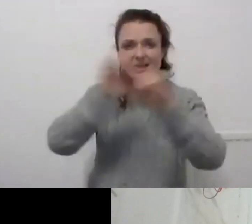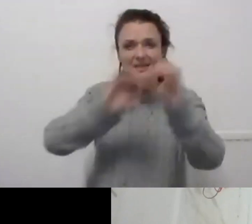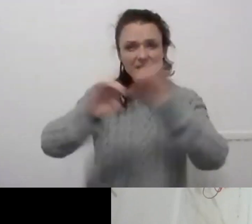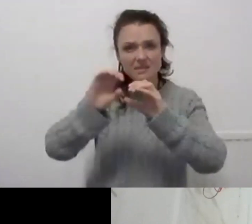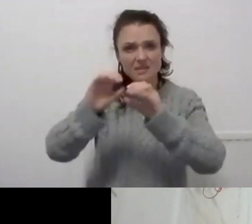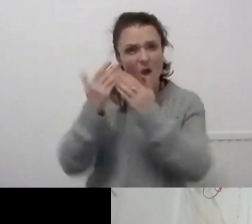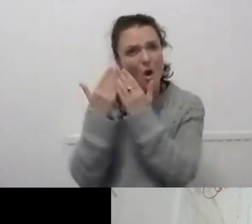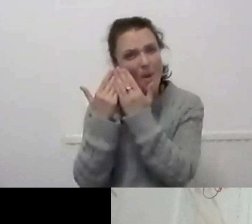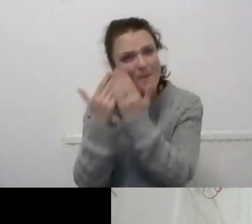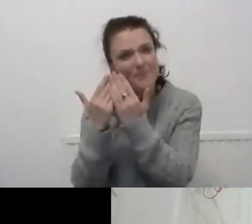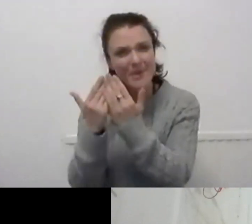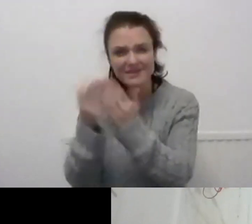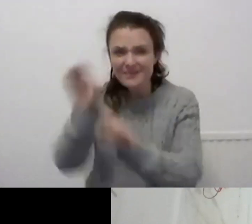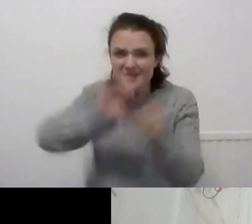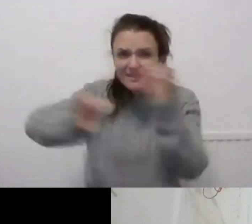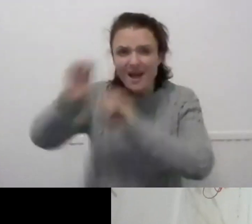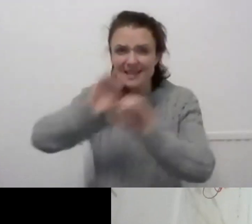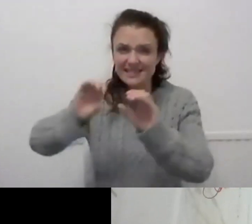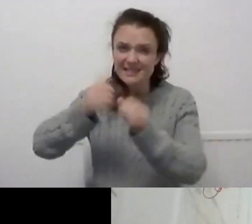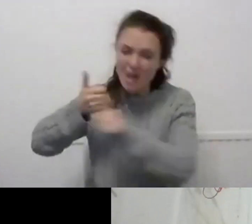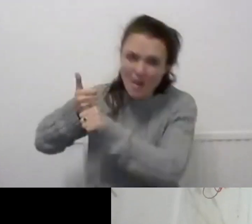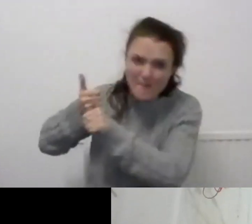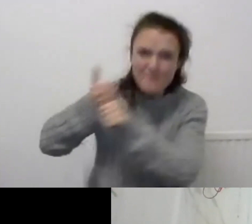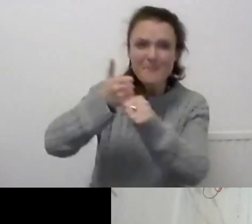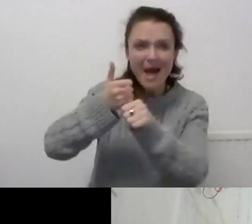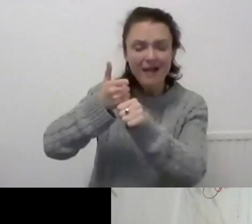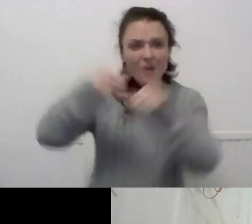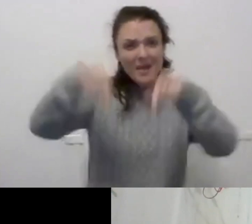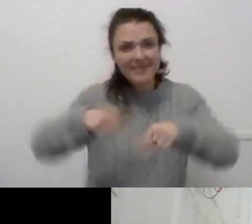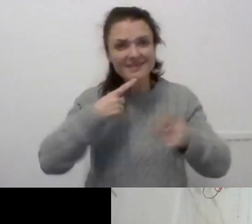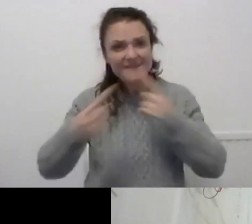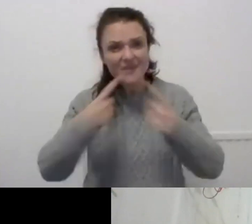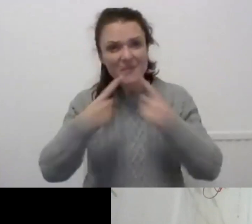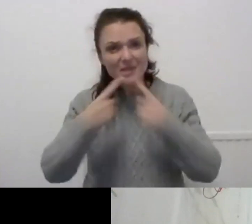backing up this old, the Muslim scholars are backing this up. We saw in the video,